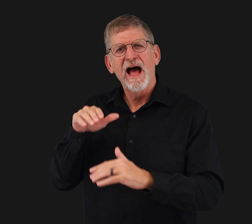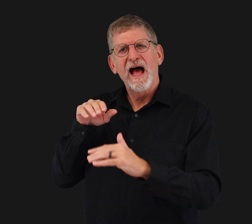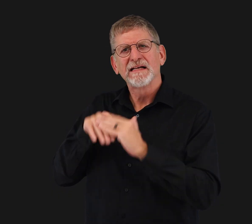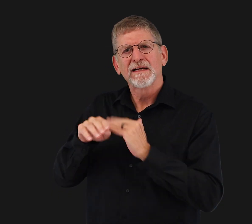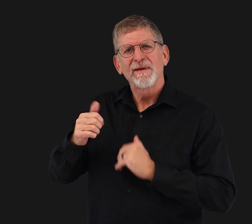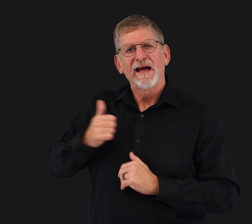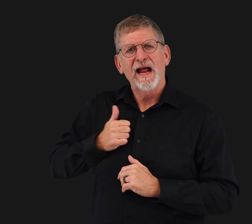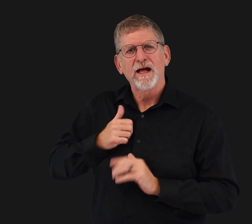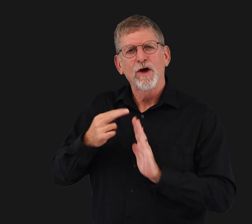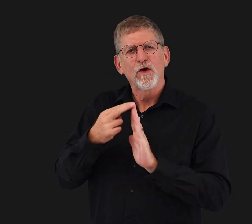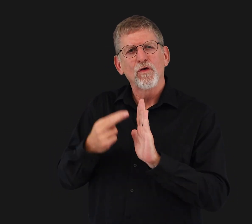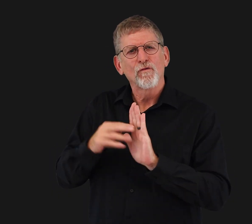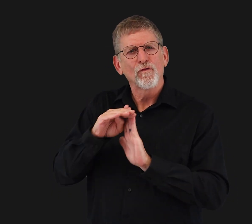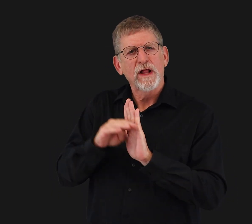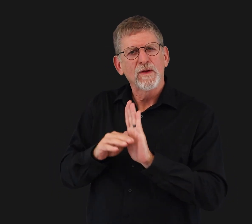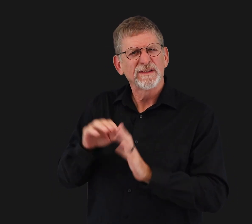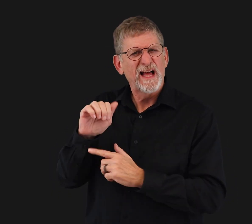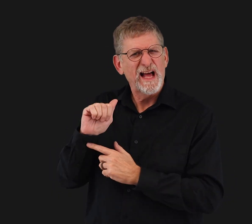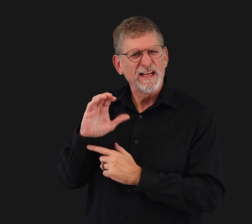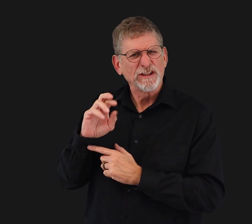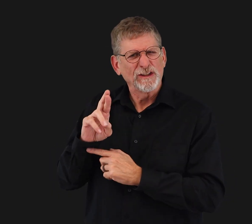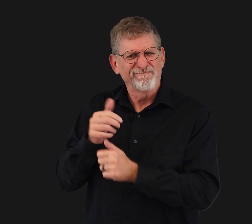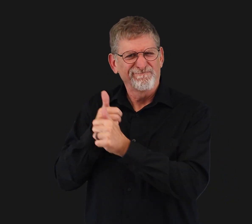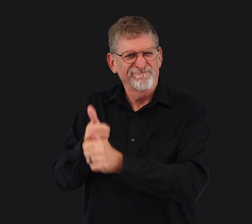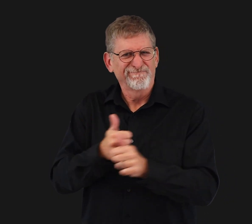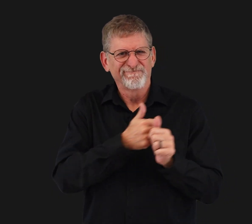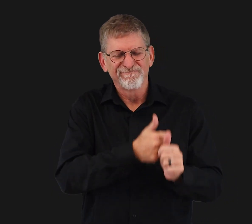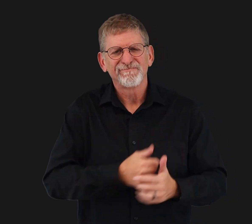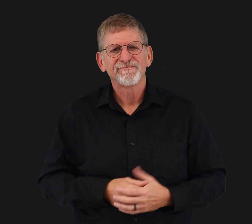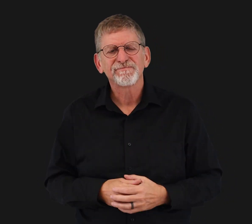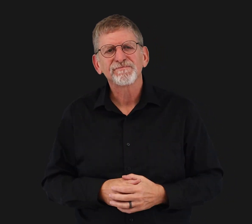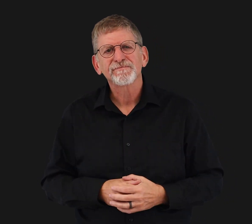and the Accessible Canada Regulations (ACR).